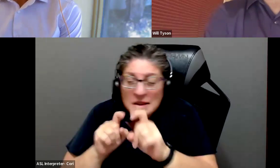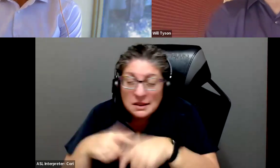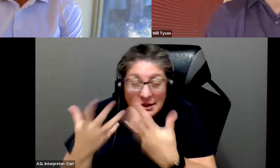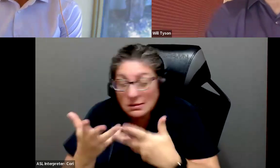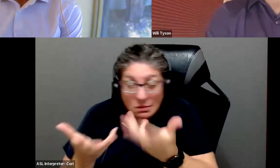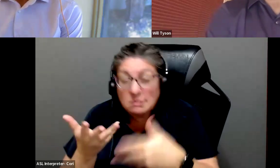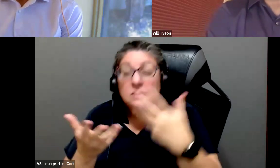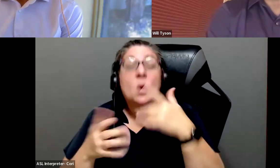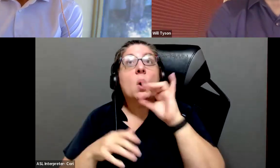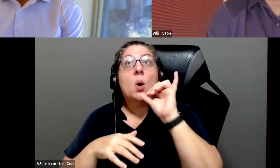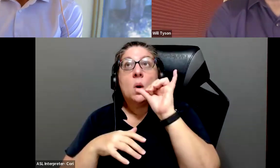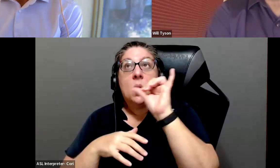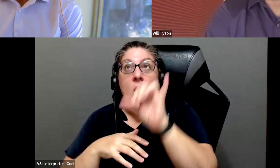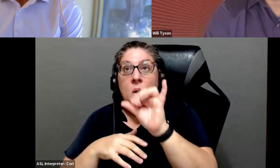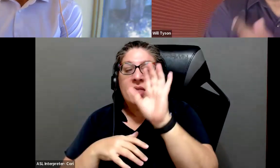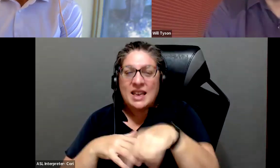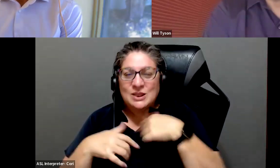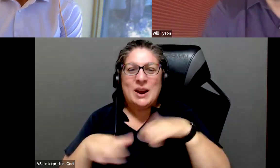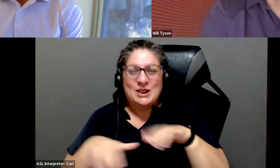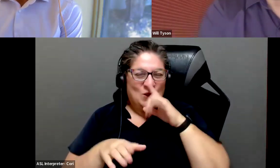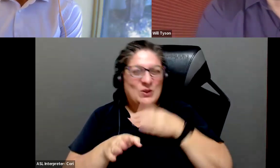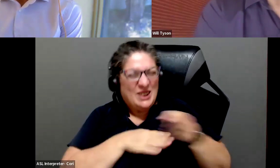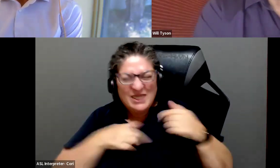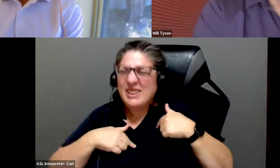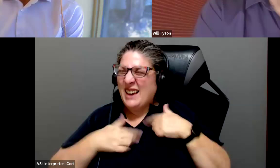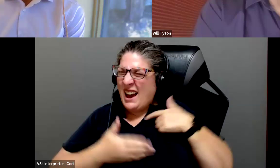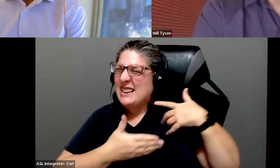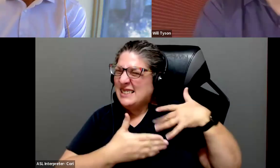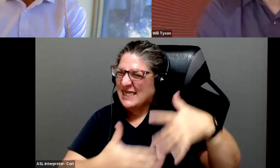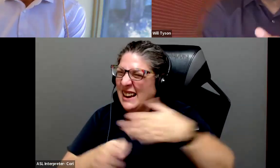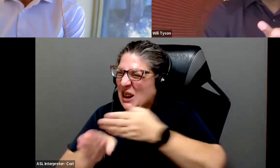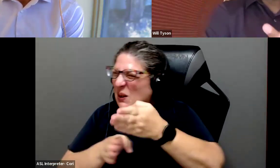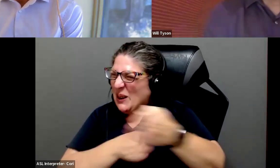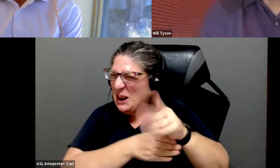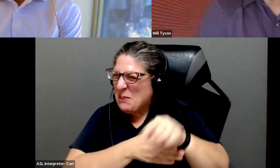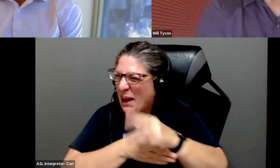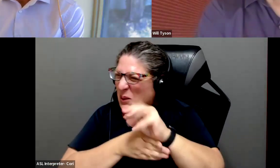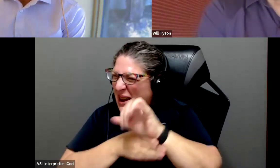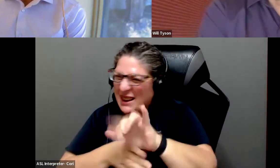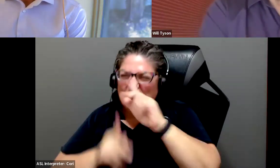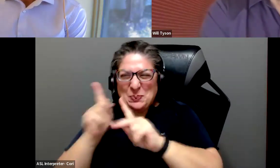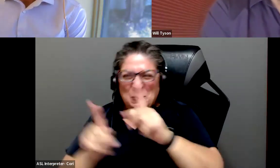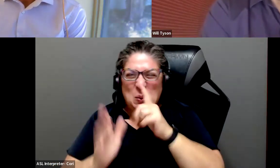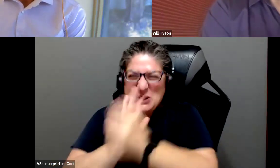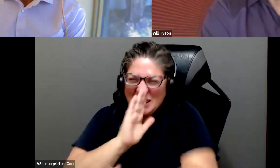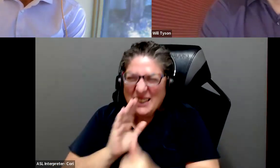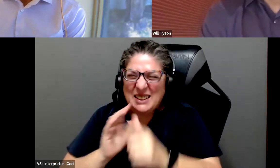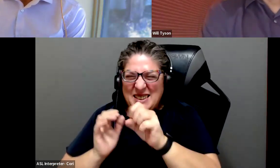Oh yeah, that is right that is what I do for living I study career pathways. Of people who are talented in stem.